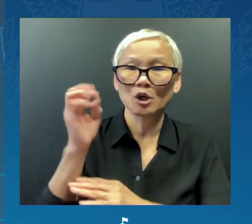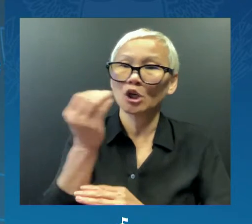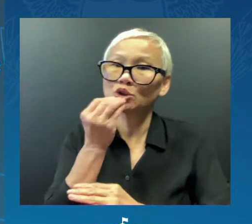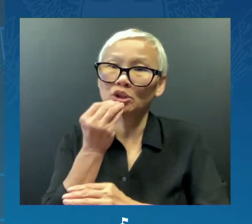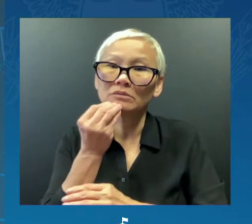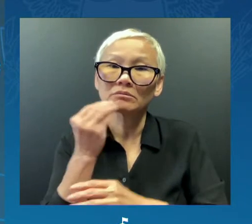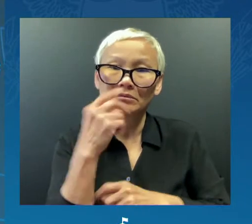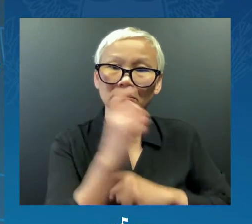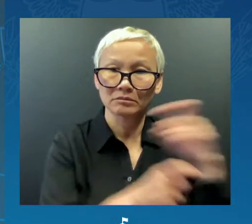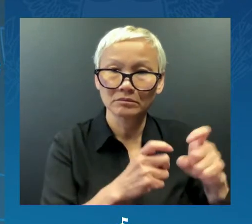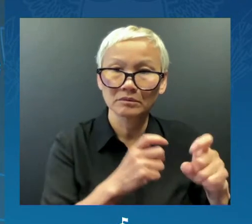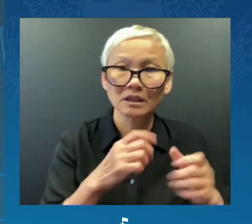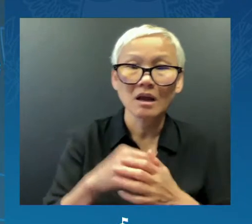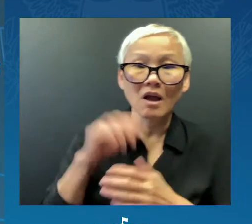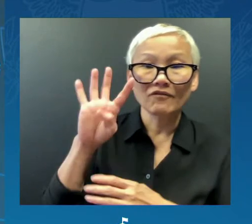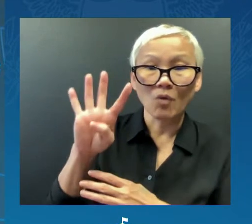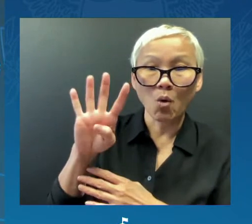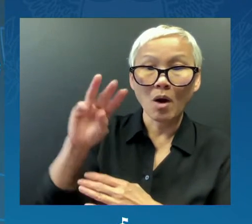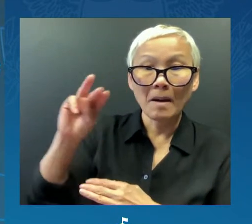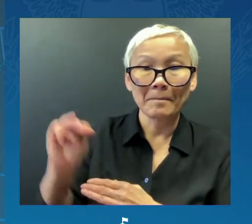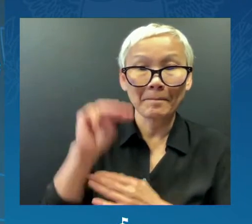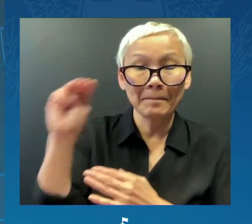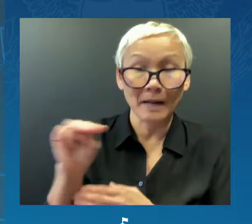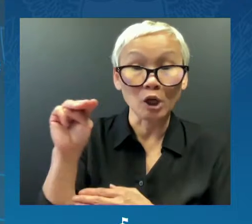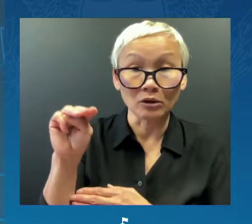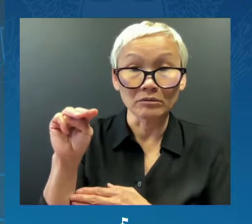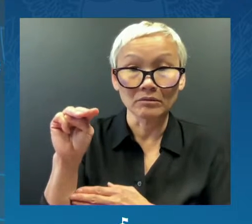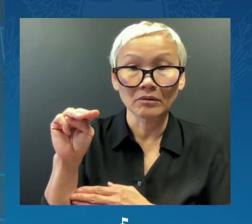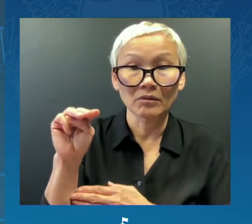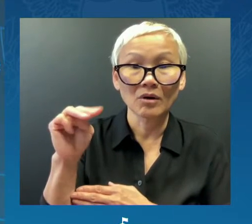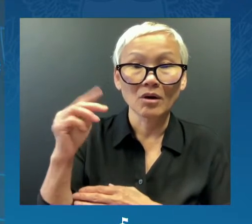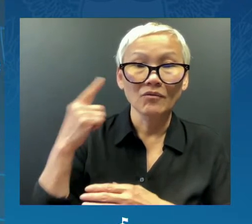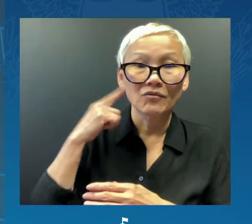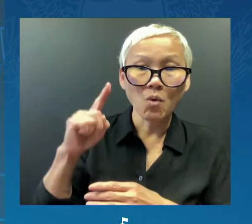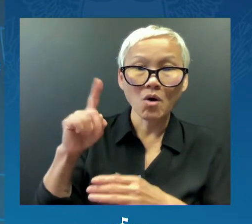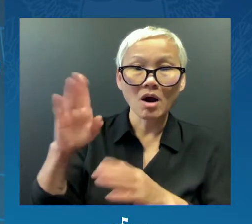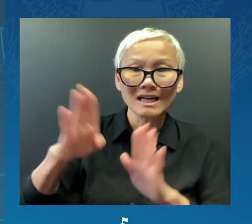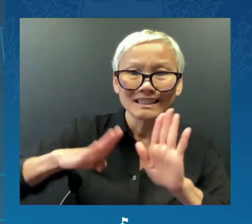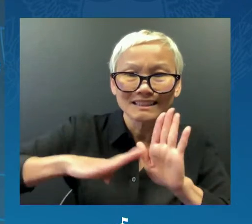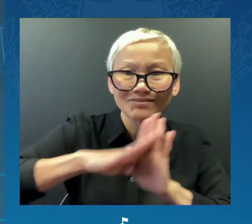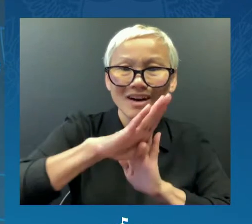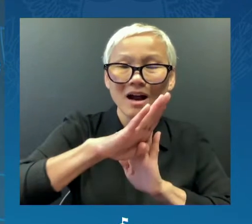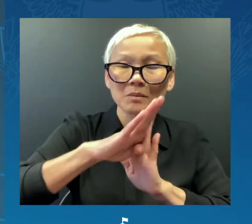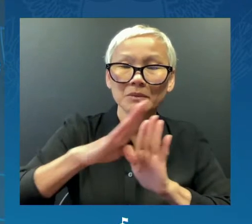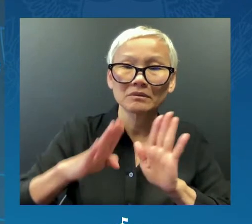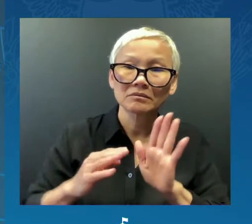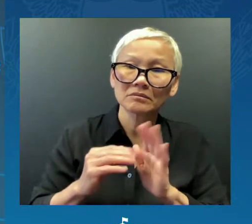We are focused on working with the countries of Africa to address current challenges,